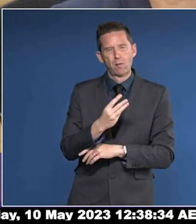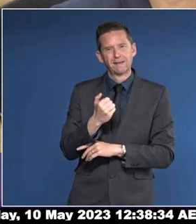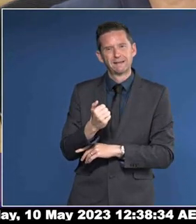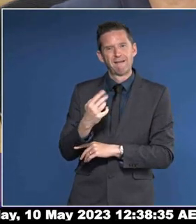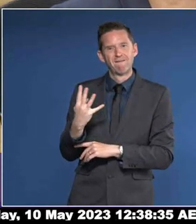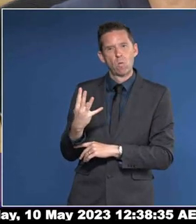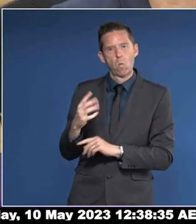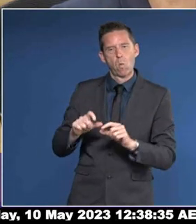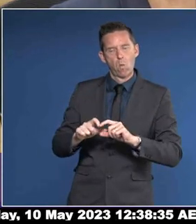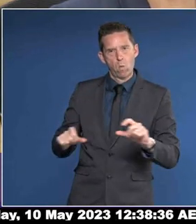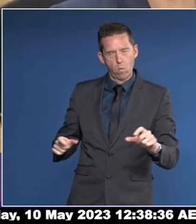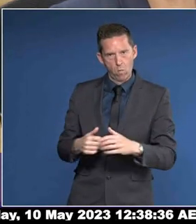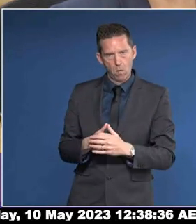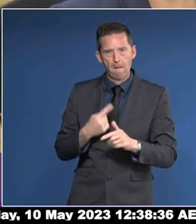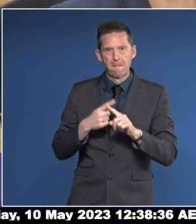the elements of the offence?